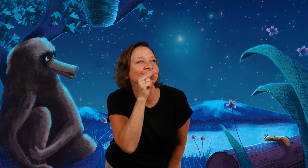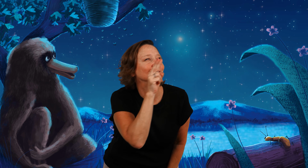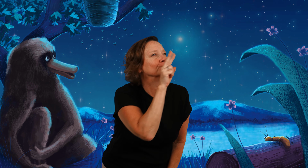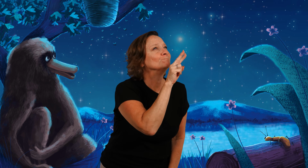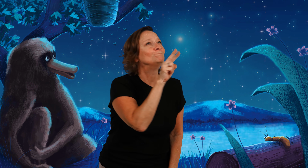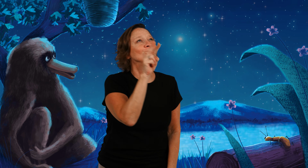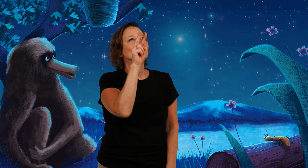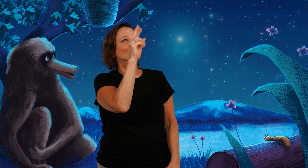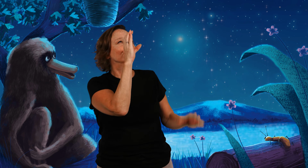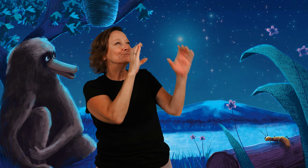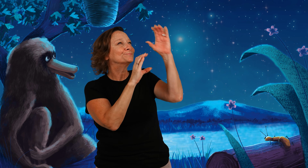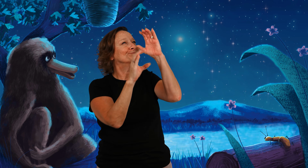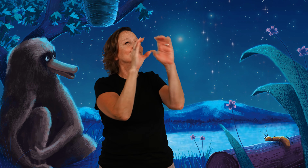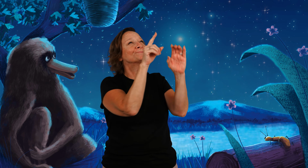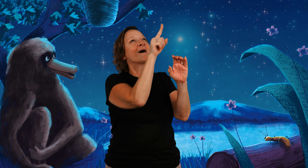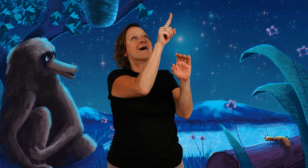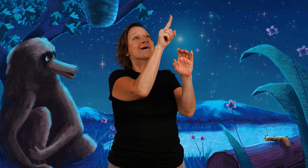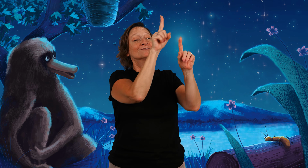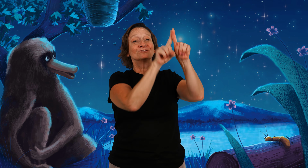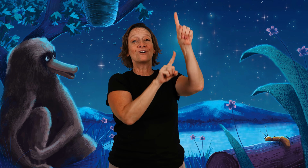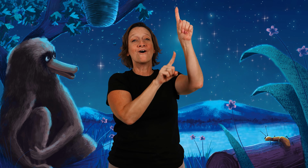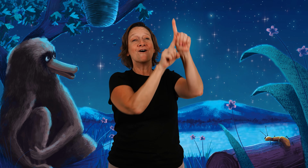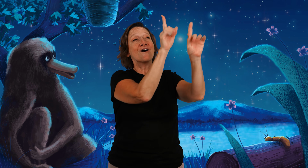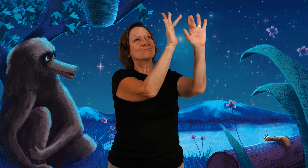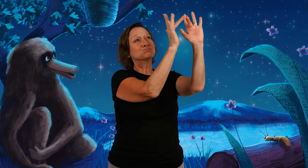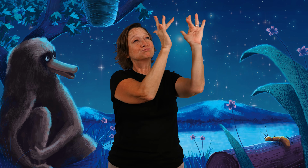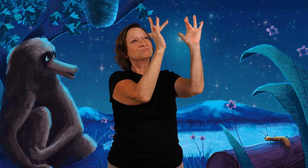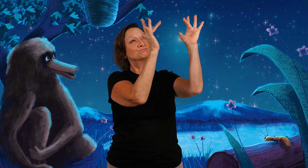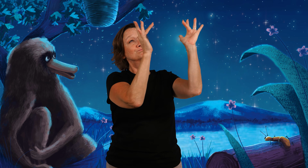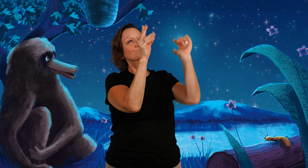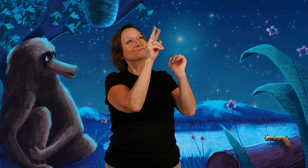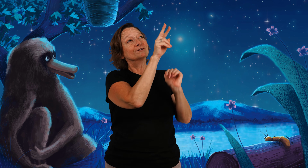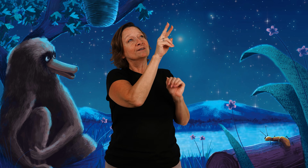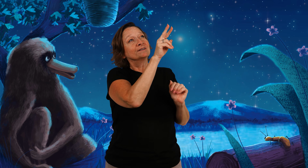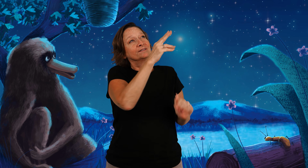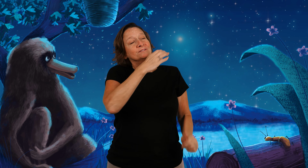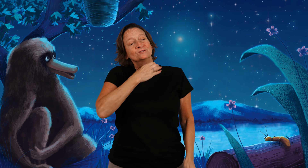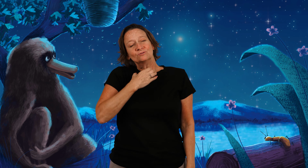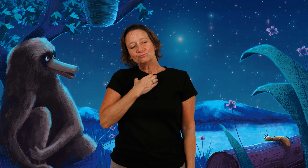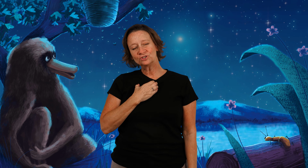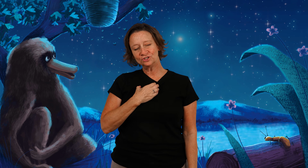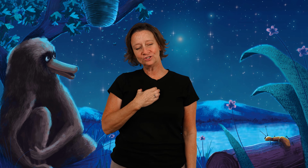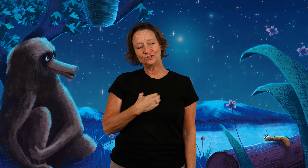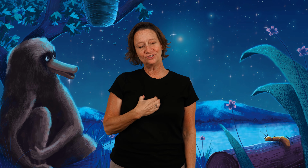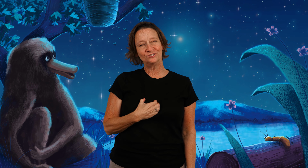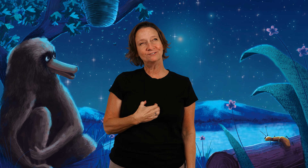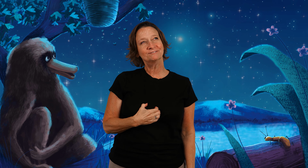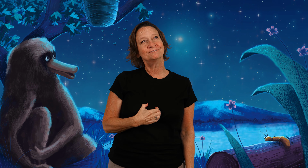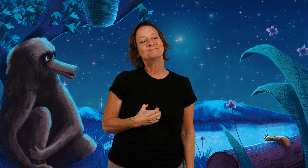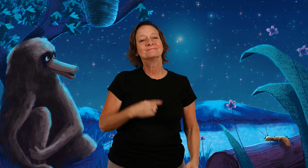So he finds his twinkling star and makes a wish,